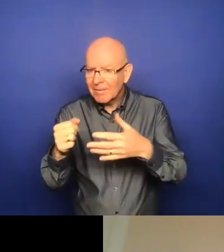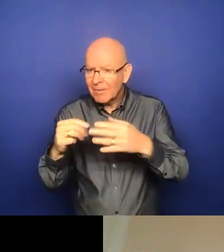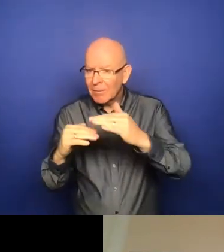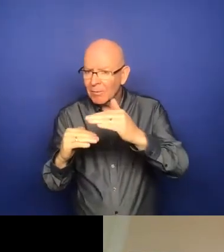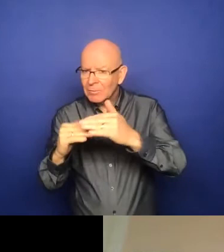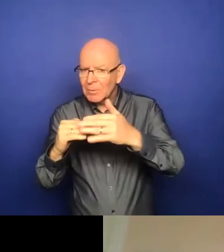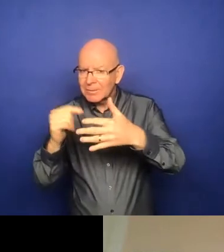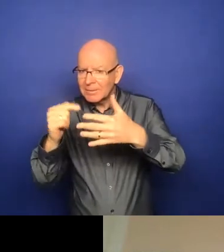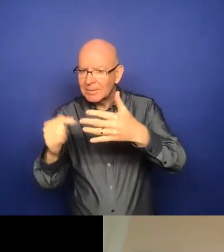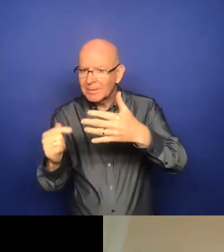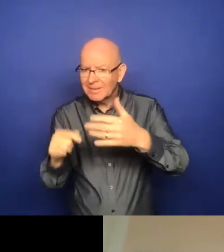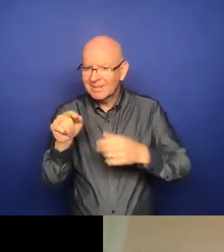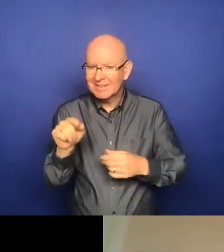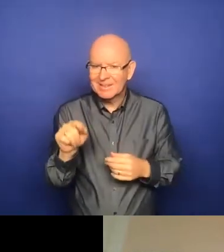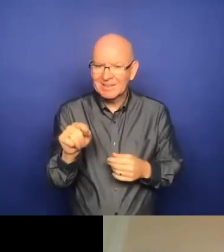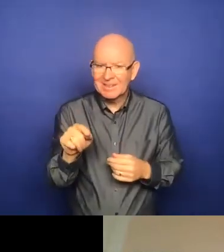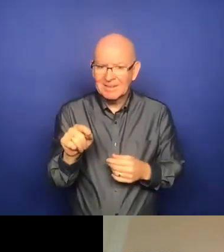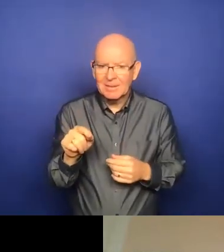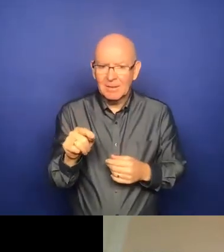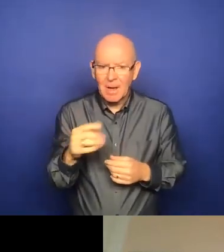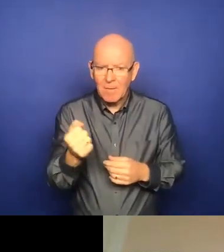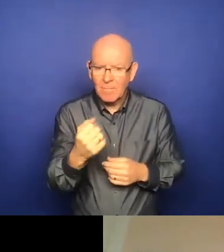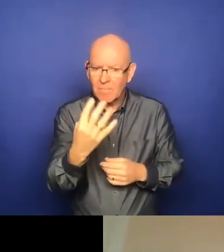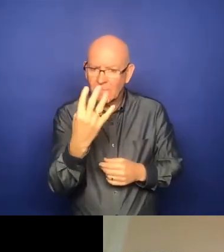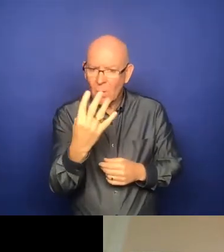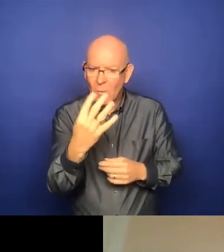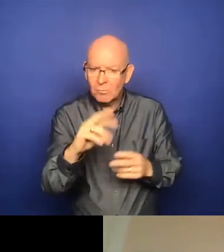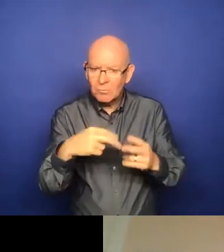, so I imagine that it's for